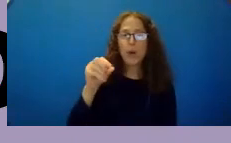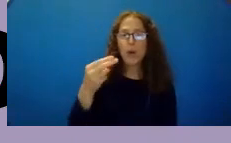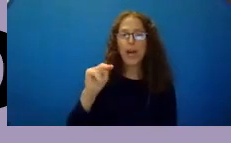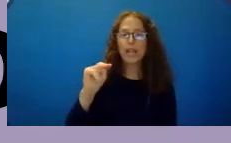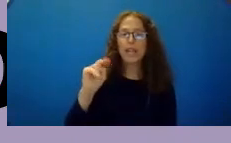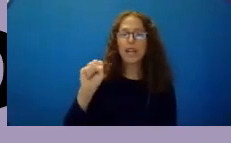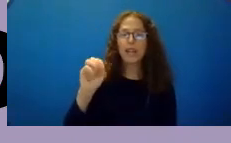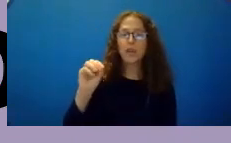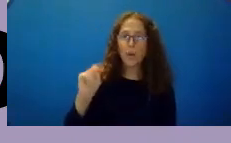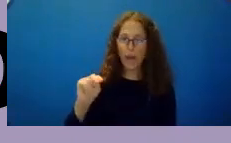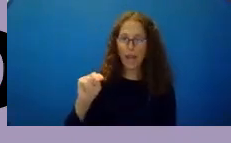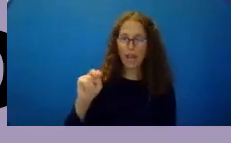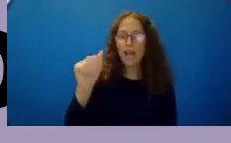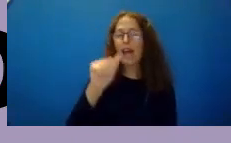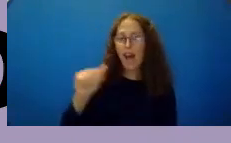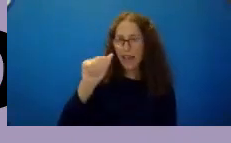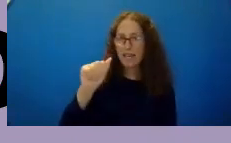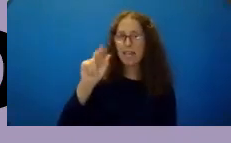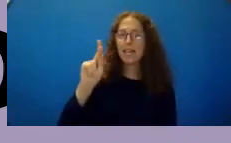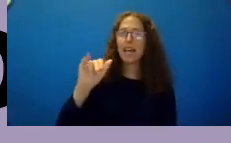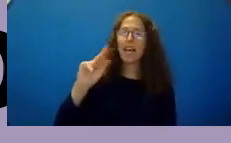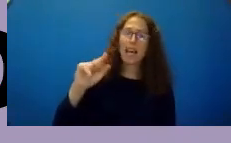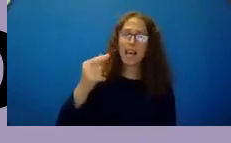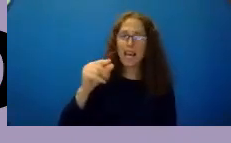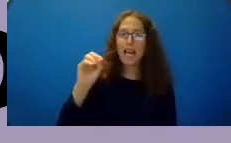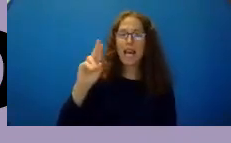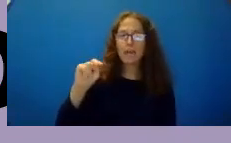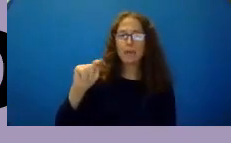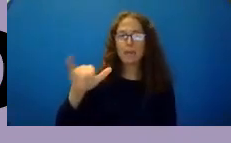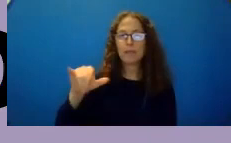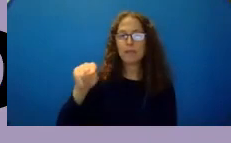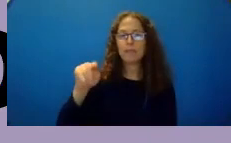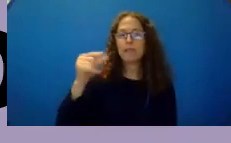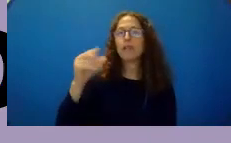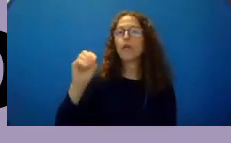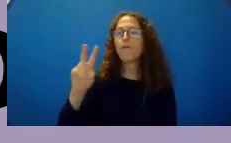GRANTS WEBSITE YOU CAN E-MAIL ME AND MY E-MAIL ADDRESS IS